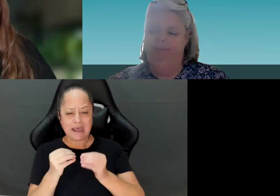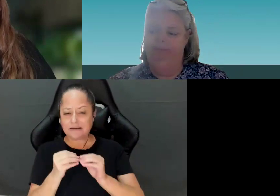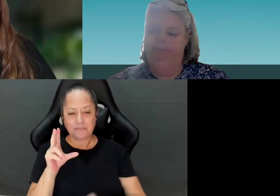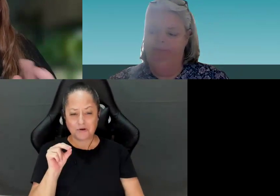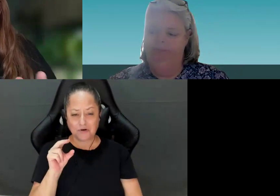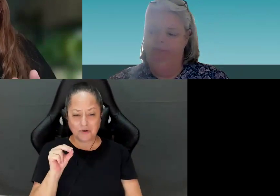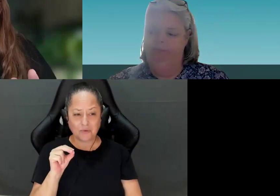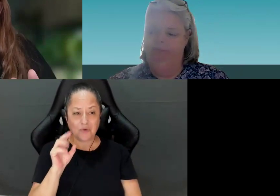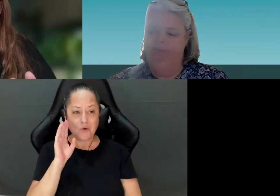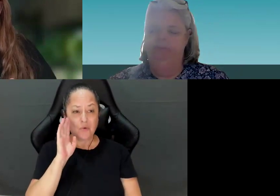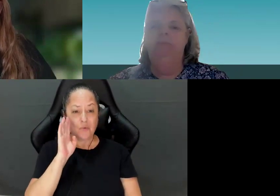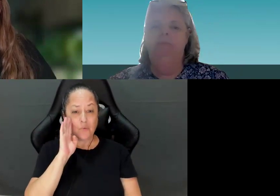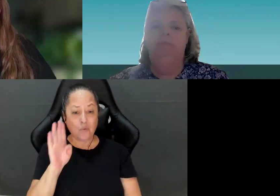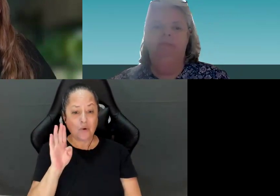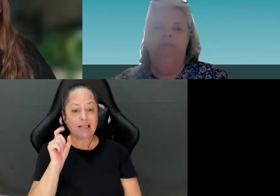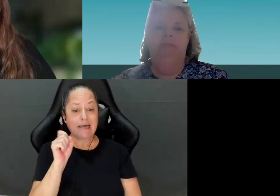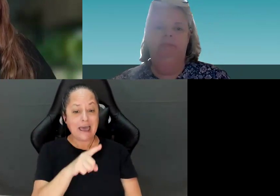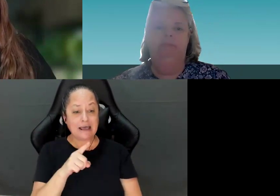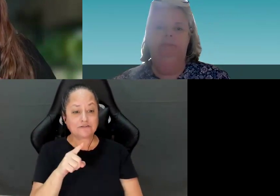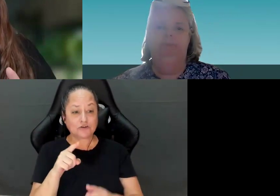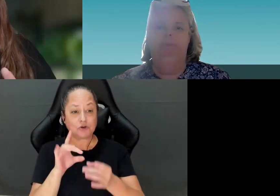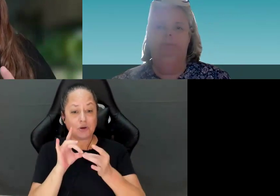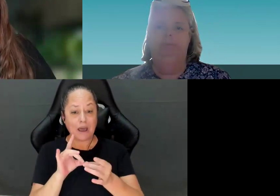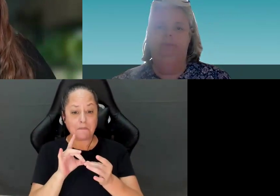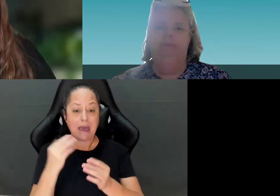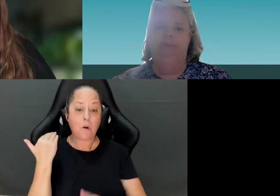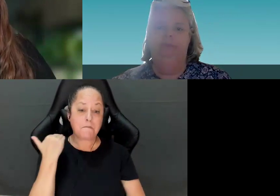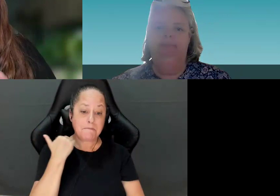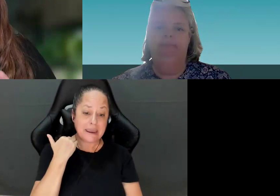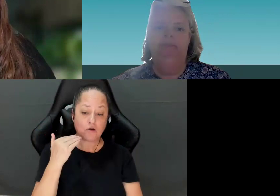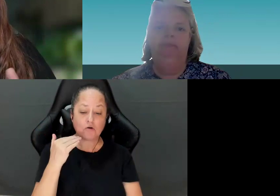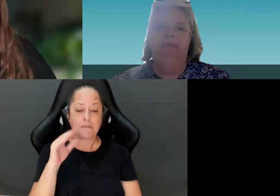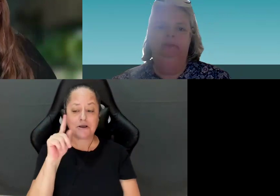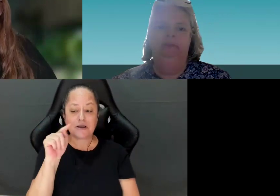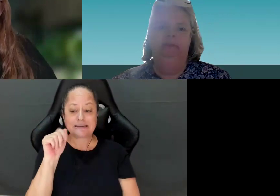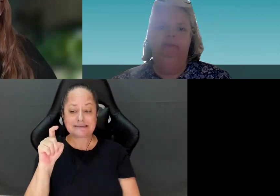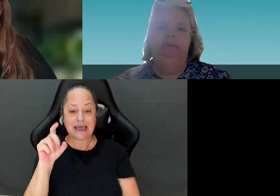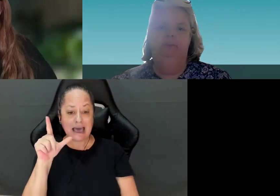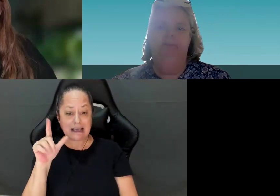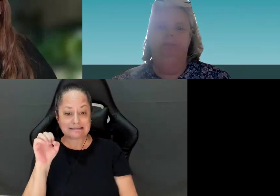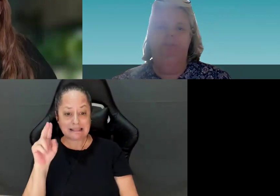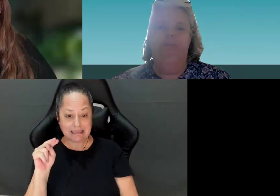We are going to ask you about bankruptcies, tax liens or payments that you are behind